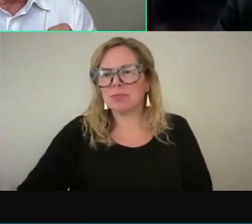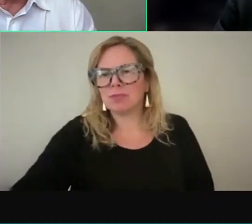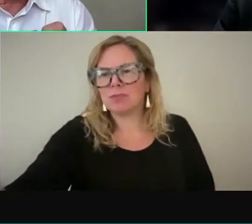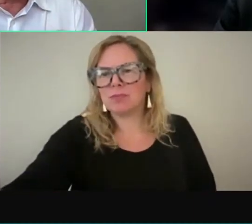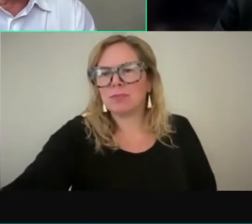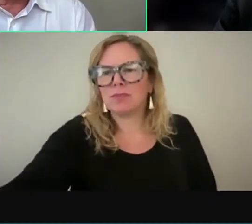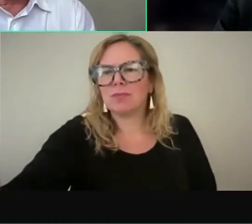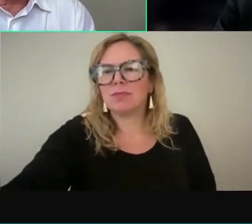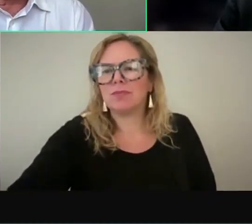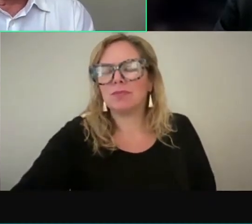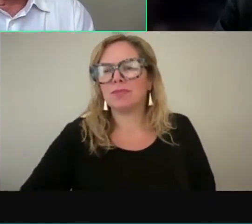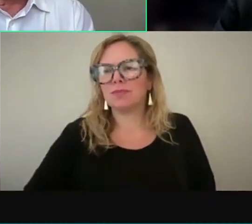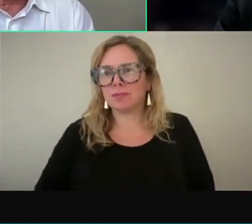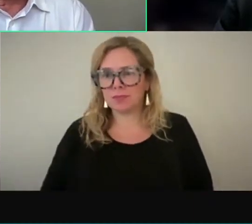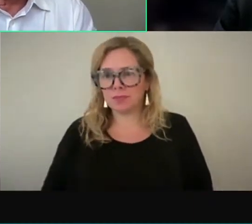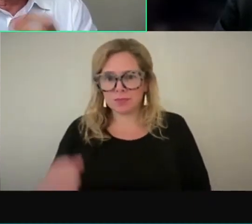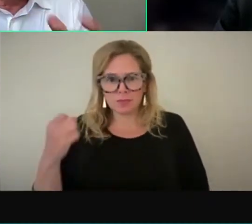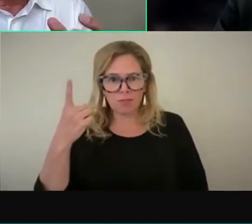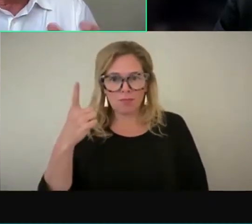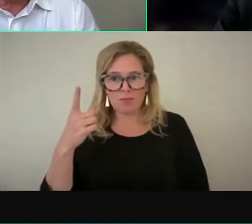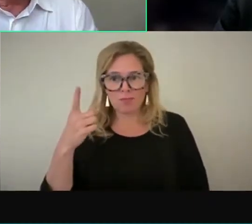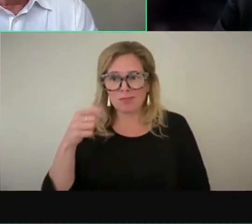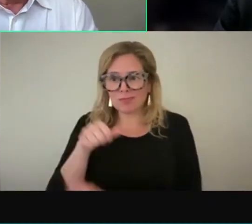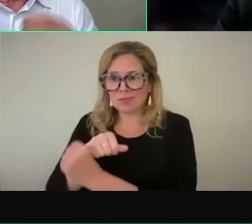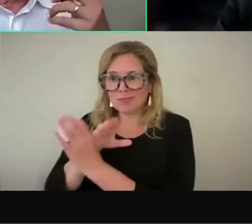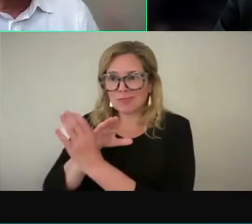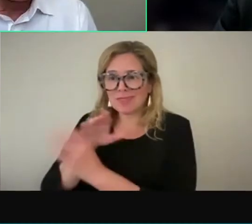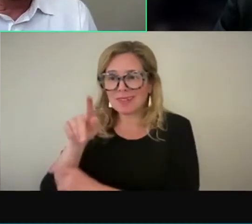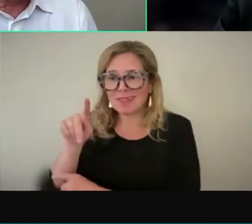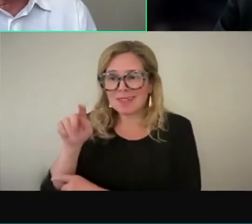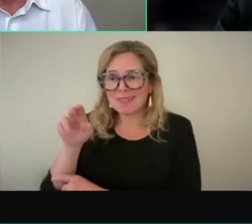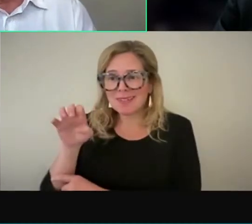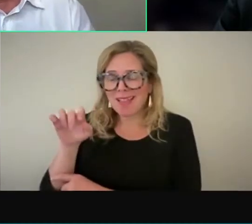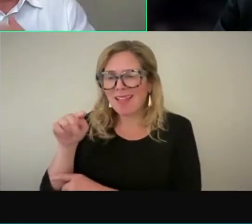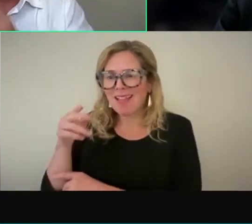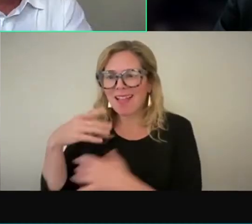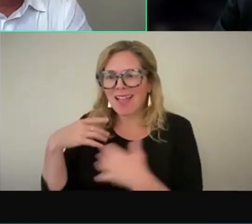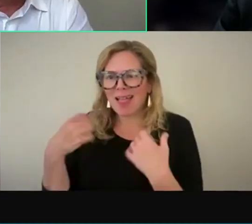longer a standalone application. It is built into patient portals, it's built into EHRs,